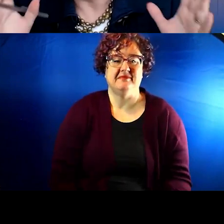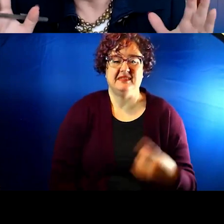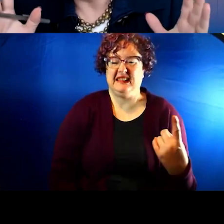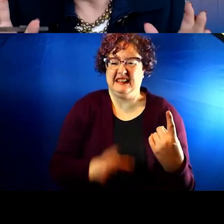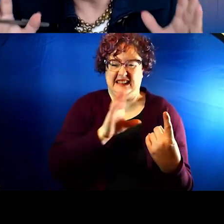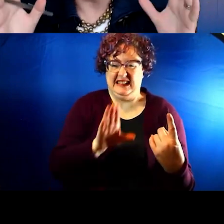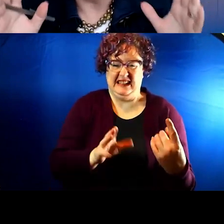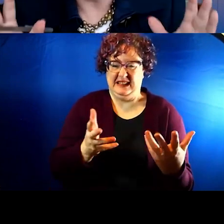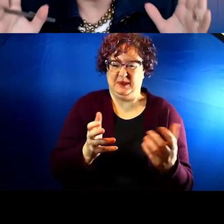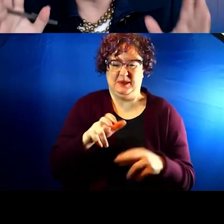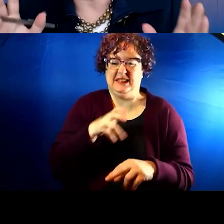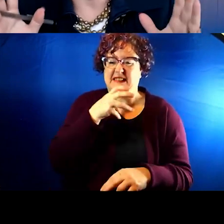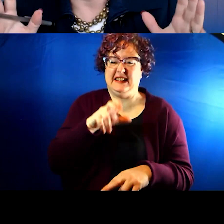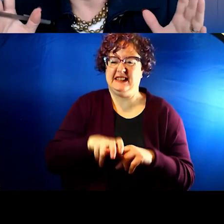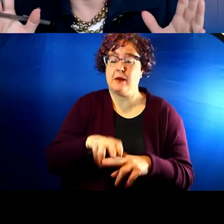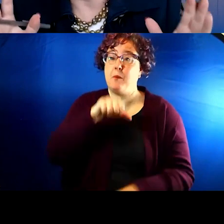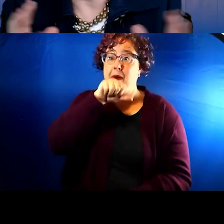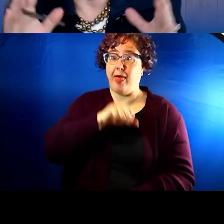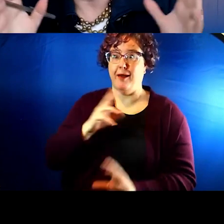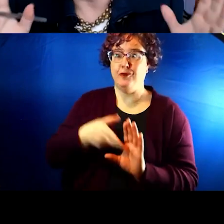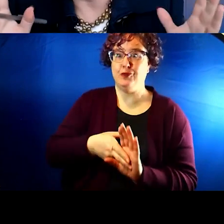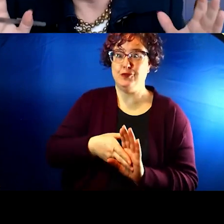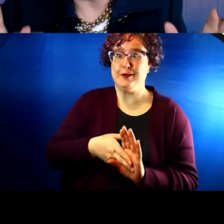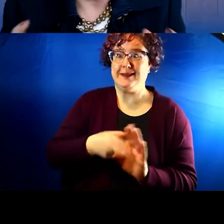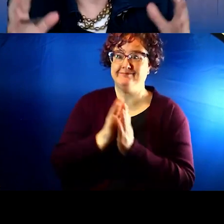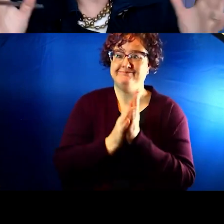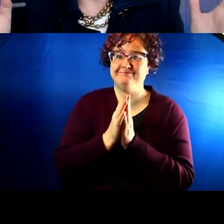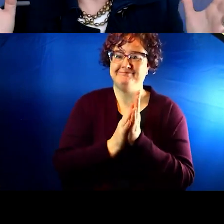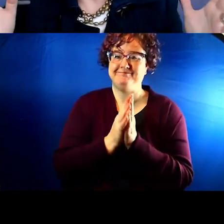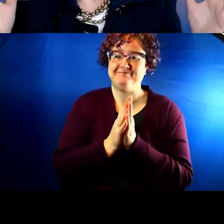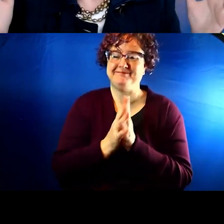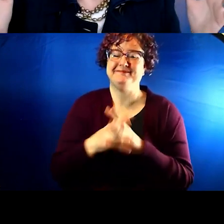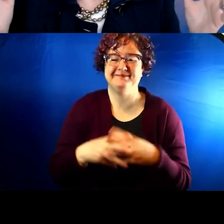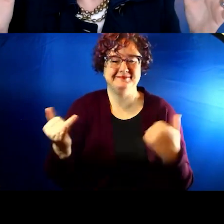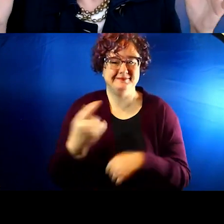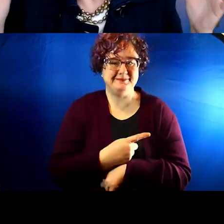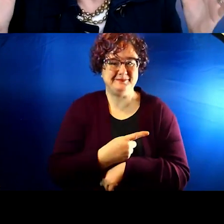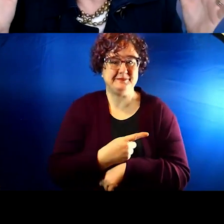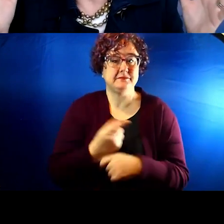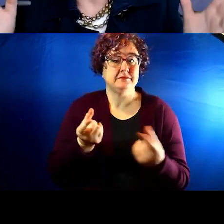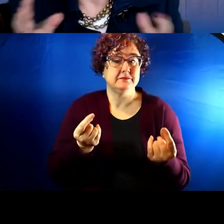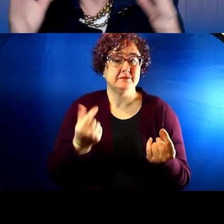BUT I LOVE TO PARTICIPATE IN THE HOT SEAT AS AN AUDIENCE MEMBER.